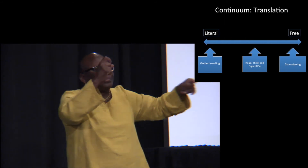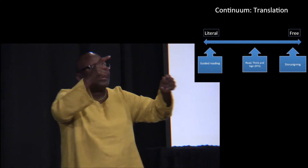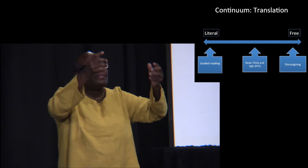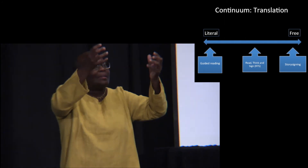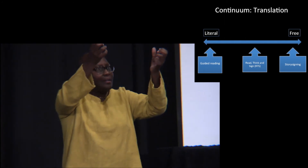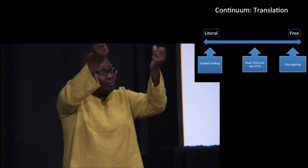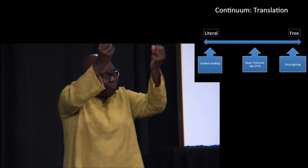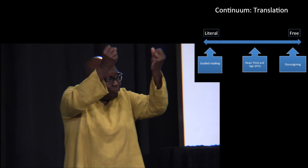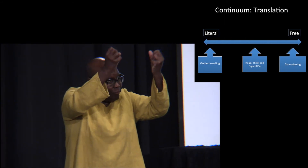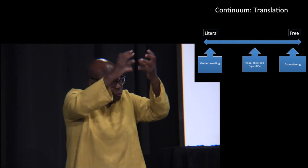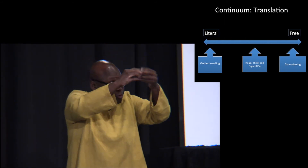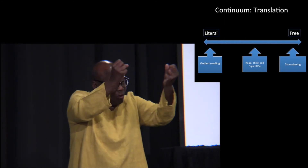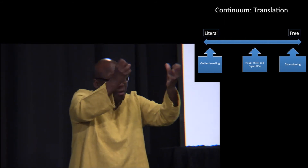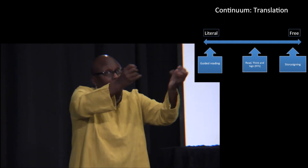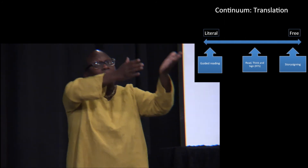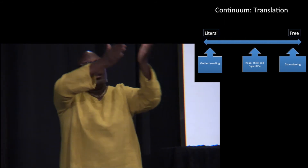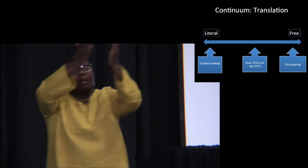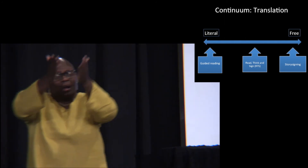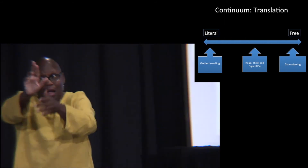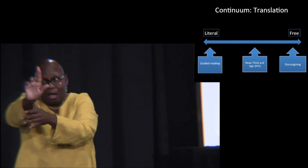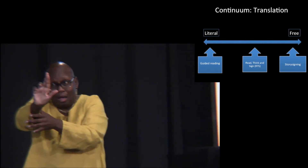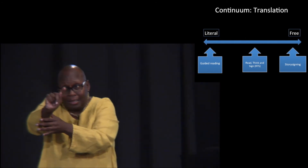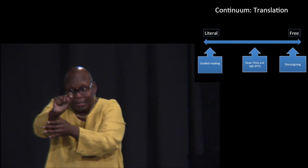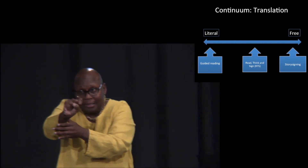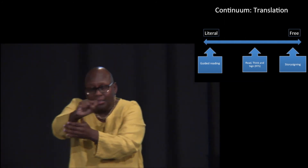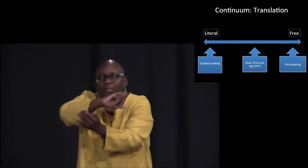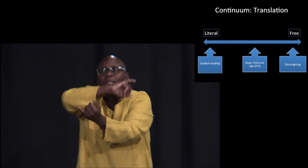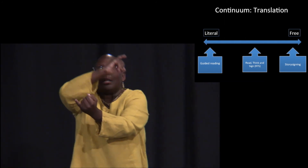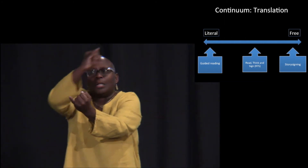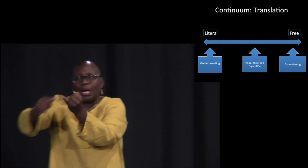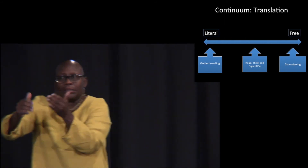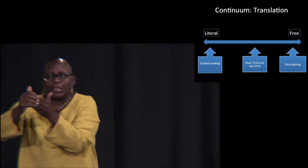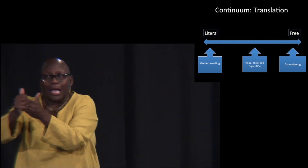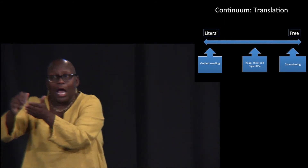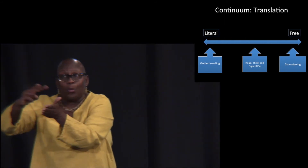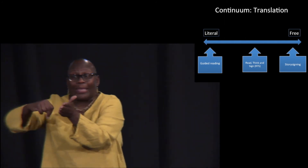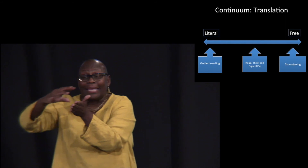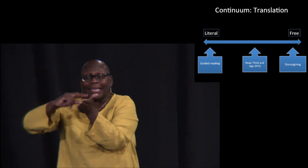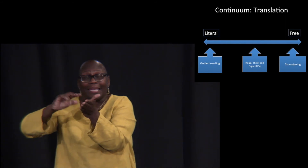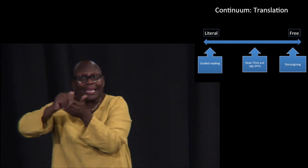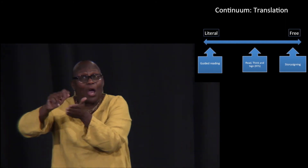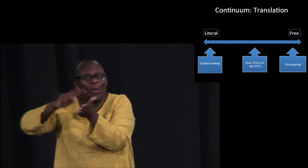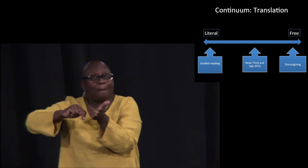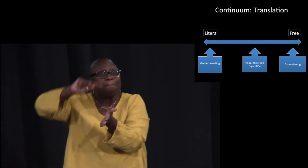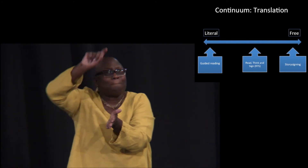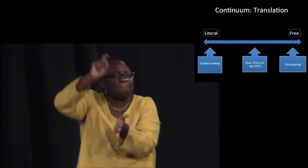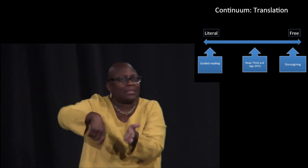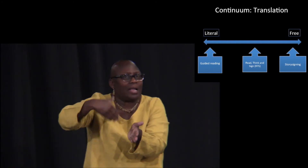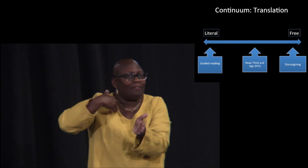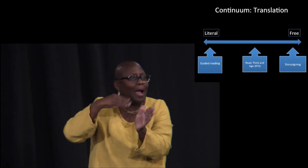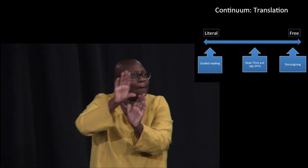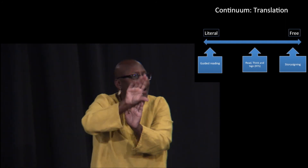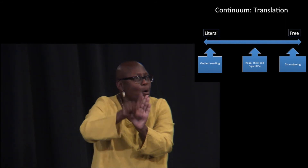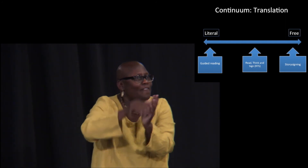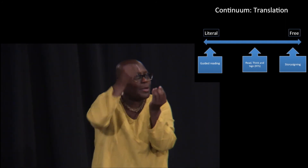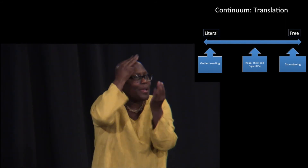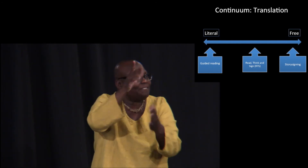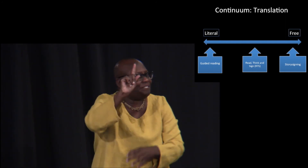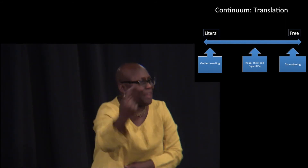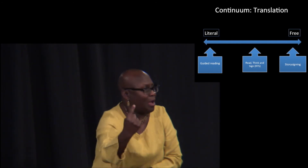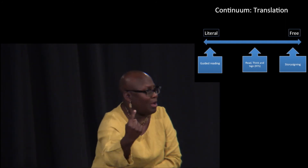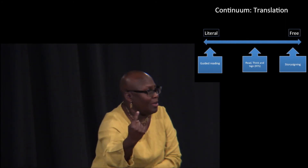What you can do is model the RTS process to them. Demonstrate how you read for comprehension,